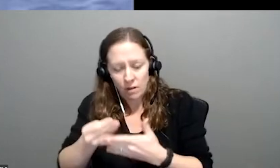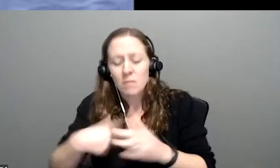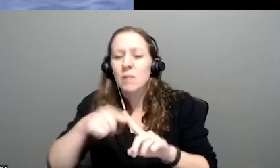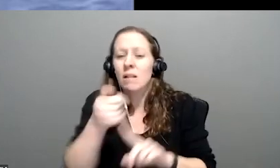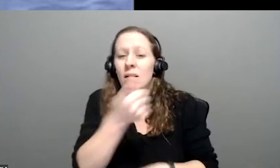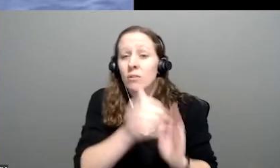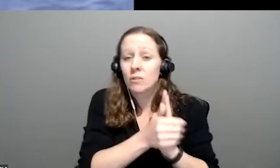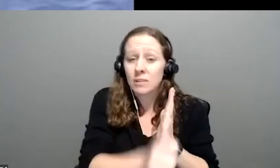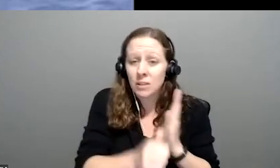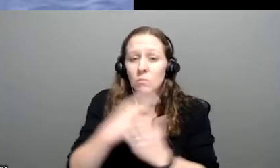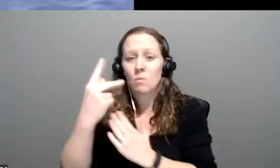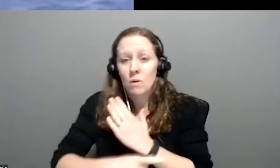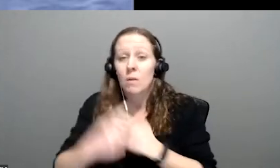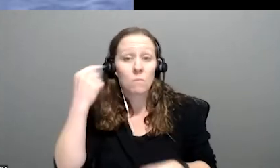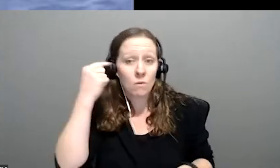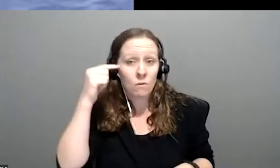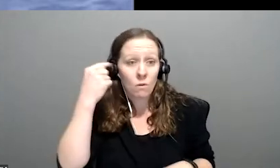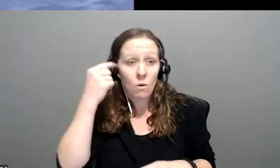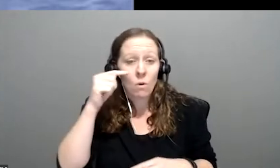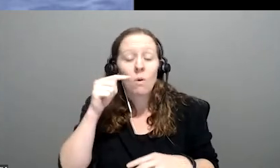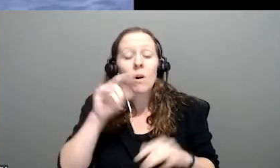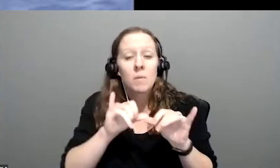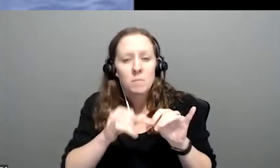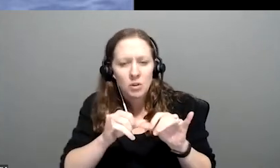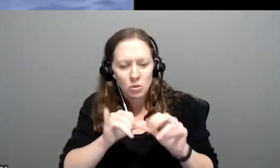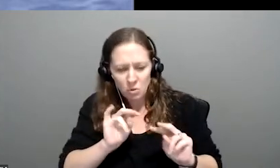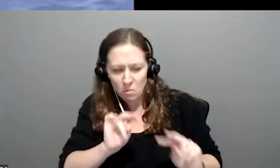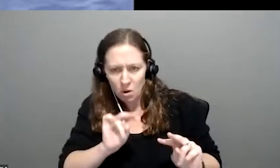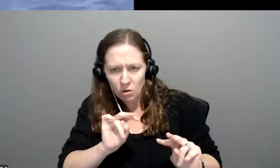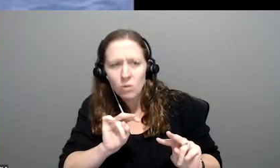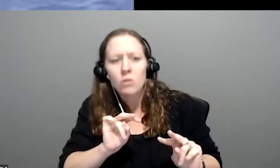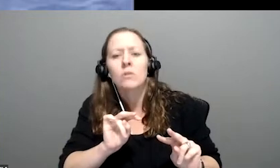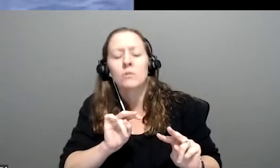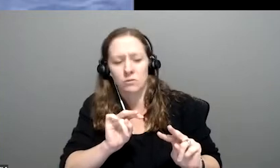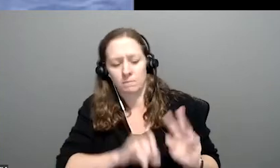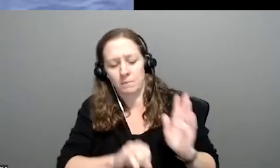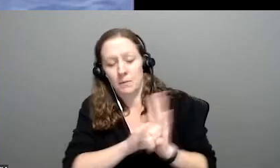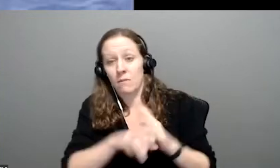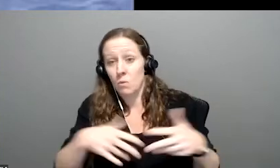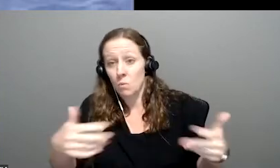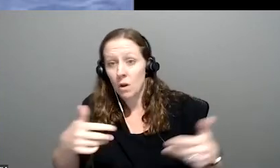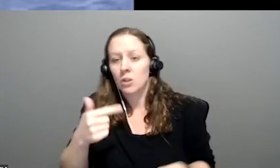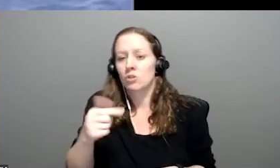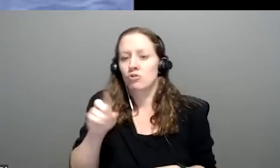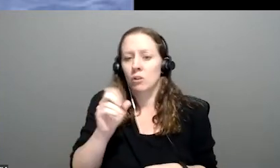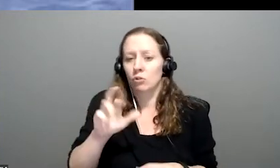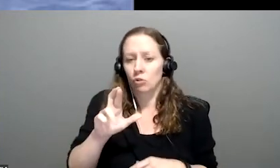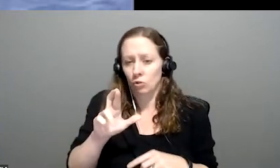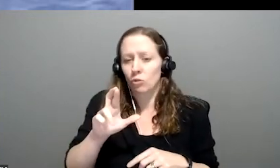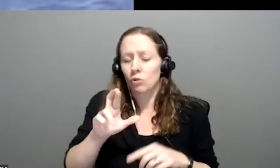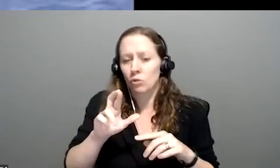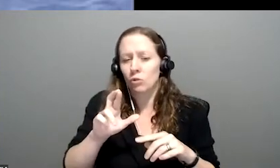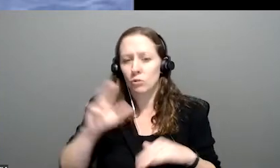to better measure, monitor and address gender disparity and promote access of underrepresented